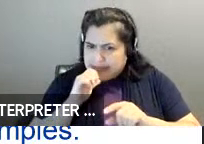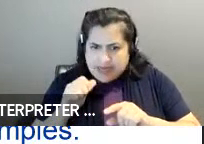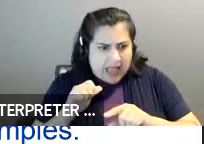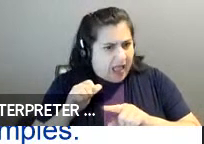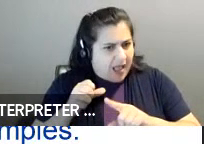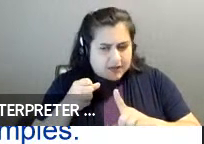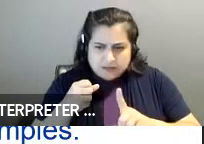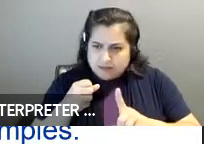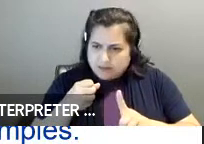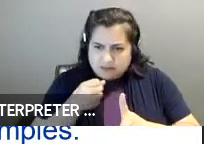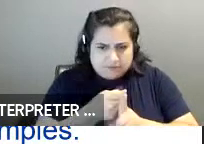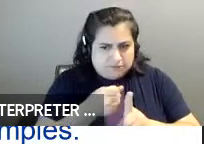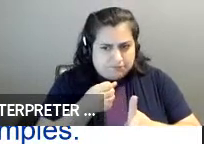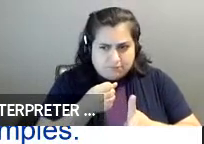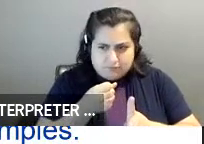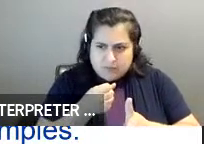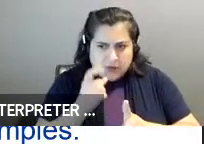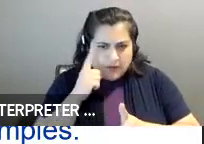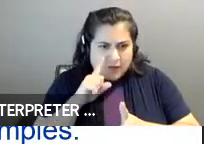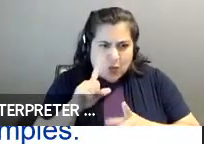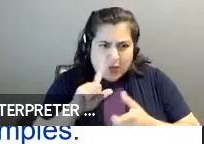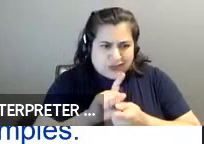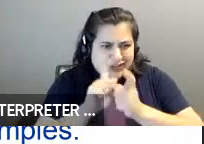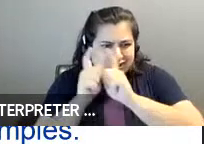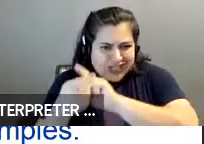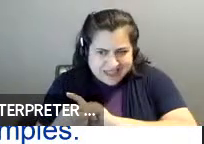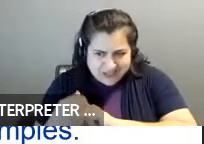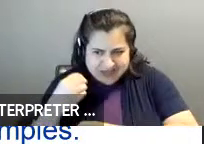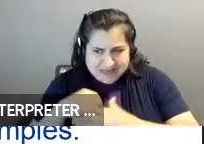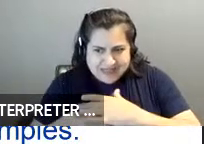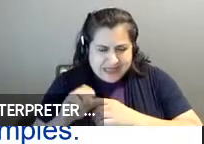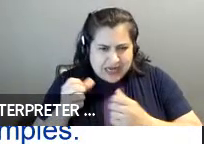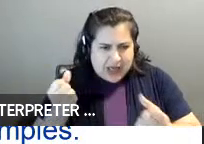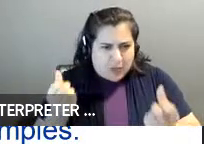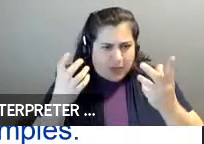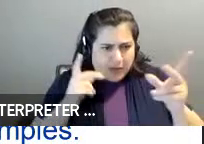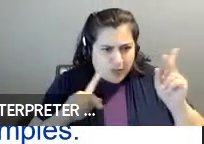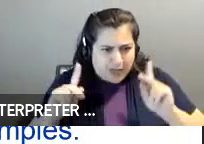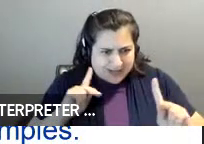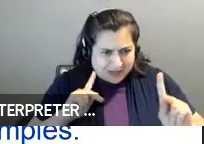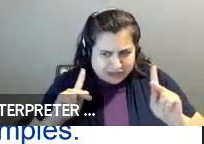robust to any future changes in population demographics.